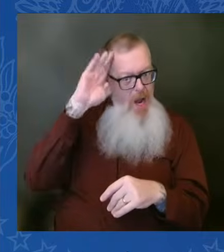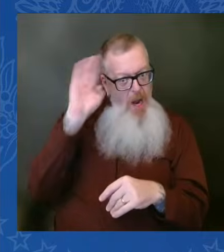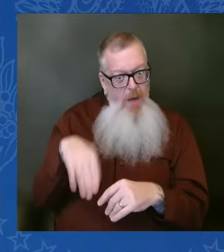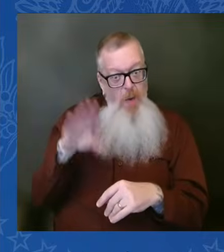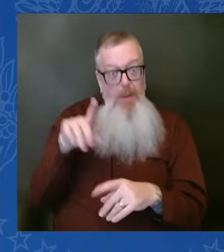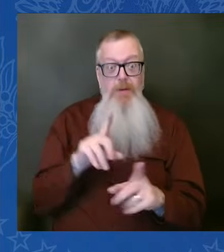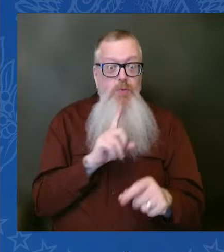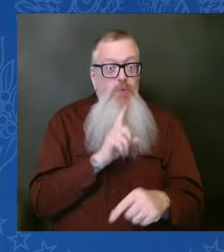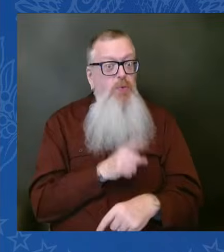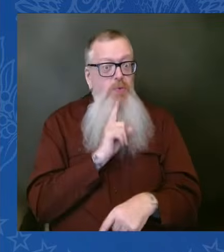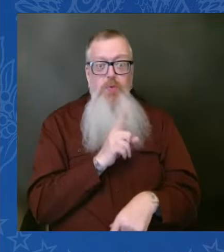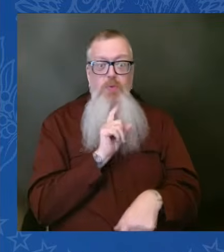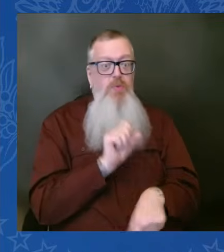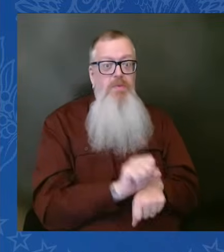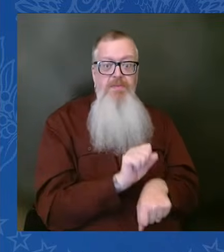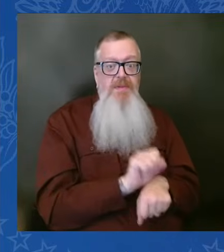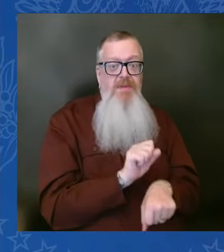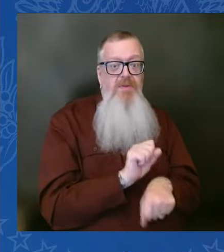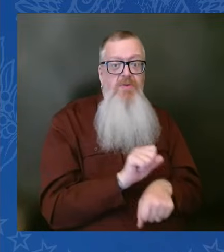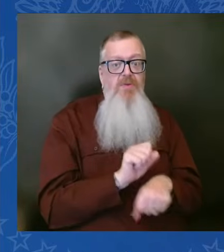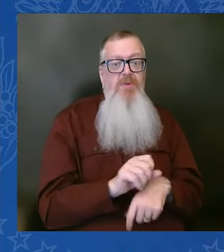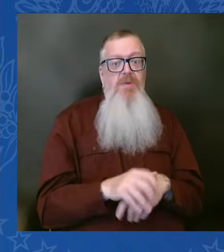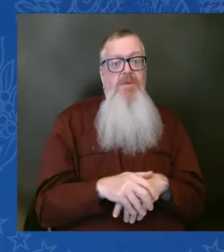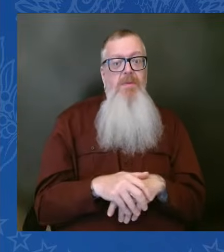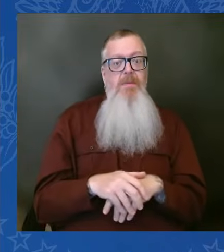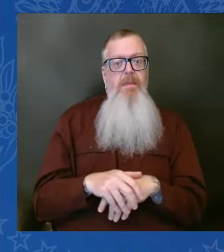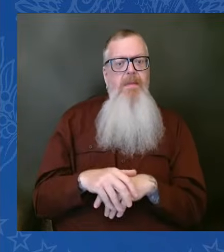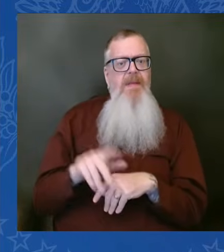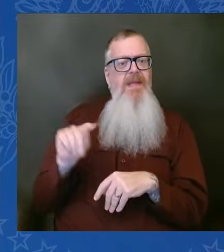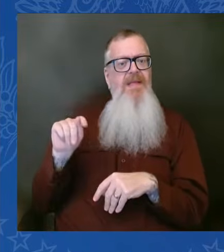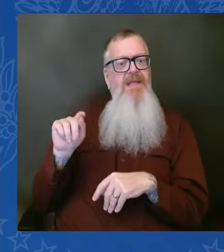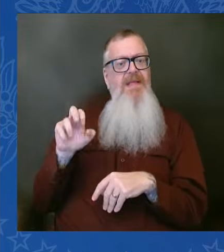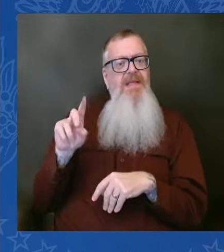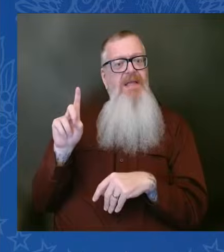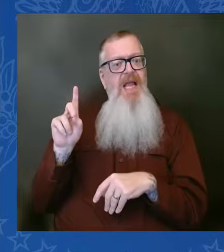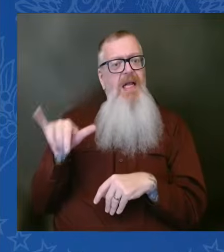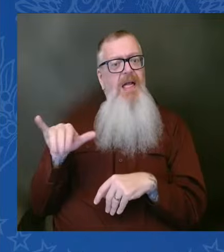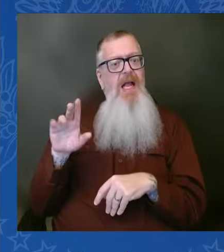I watched Teddy Kennedy and Jim Eastland rip each other apart on the floor and then go down and have lunch together.